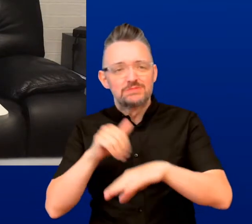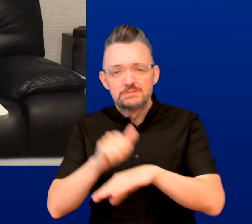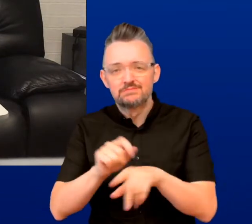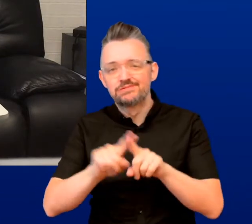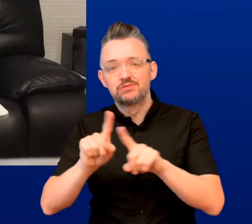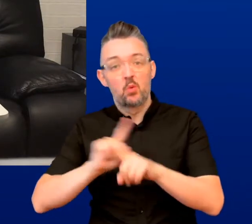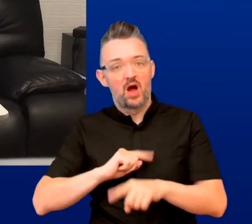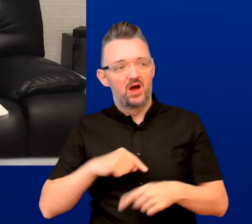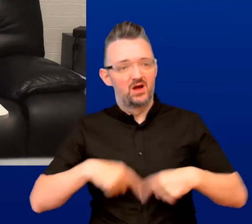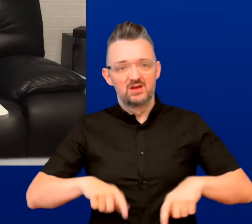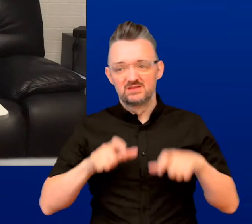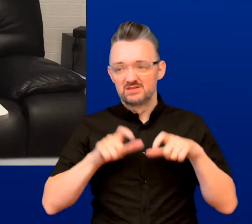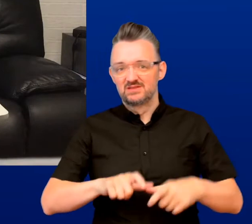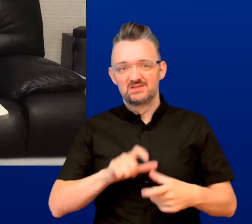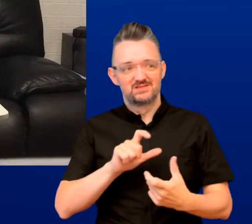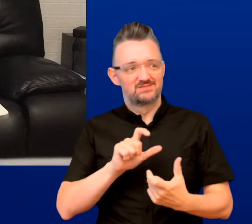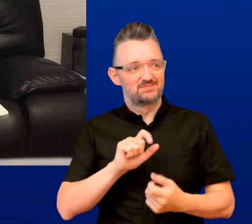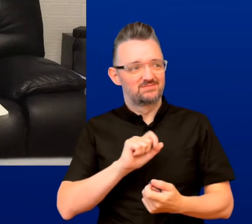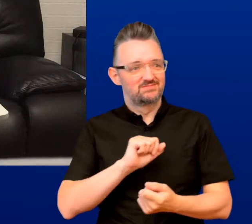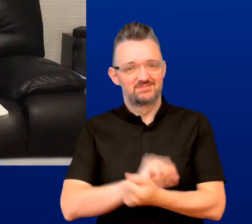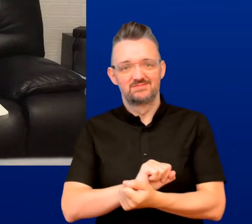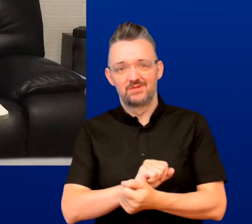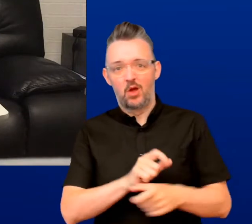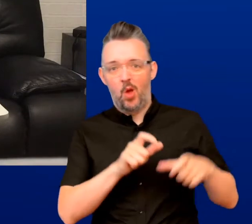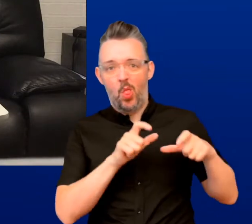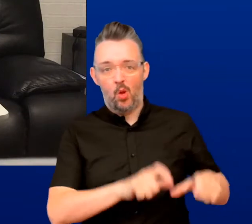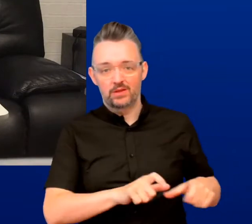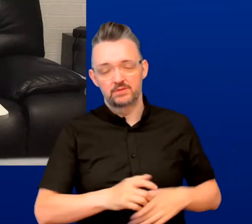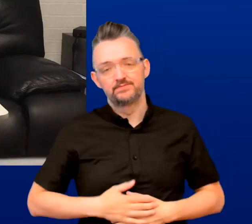in lock down and I've been Shielding and I wondered,